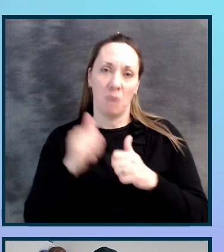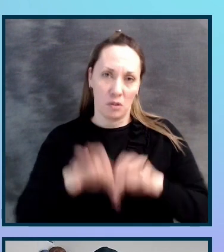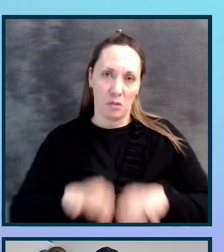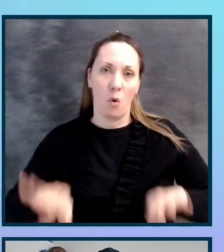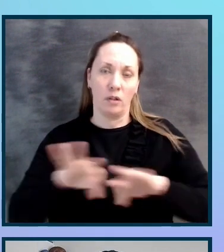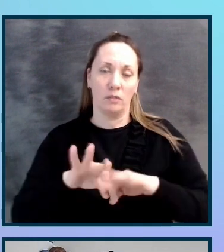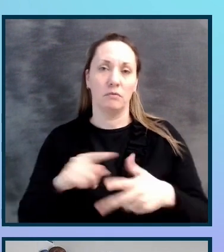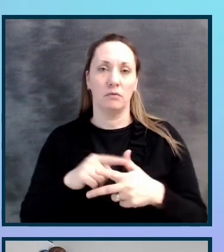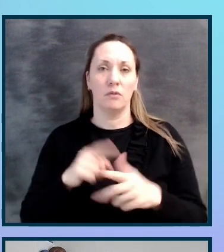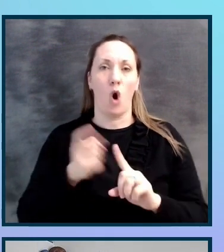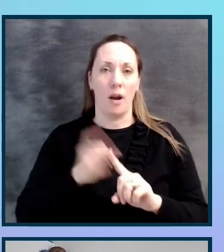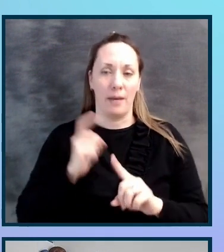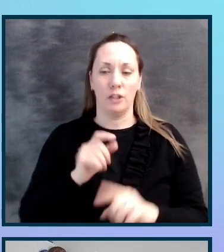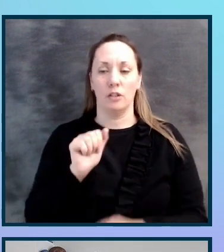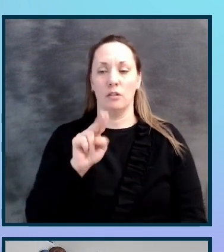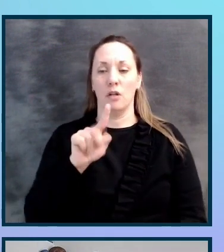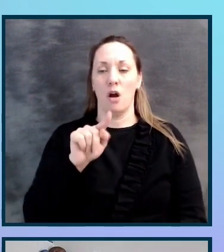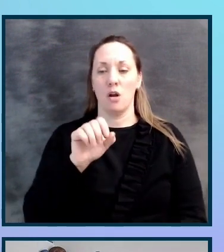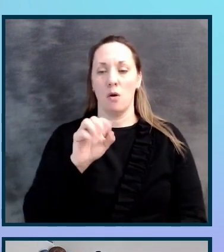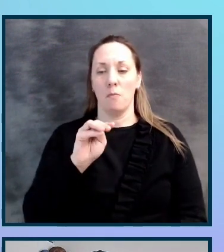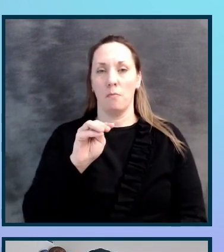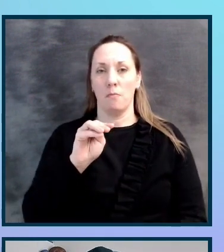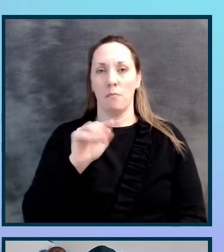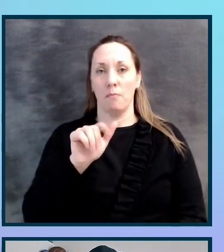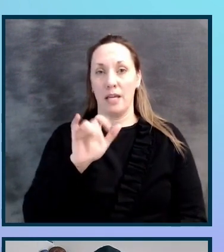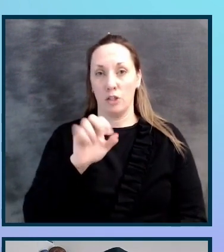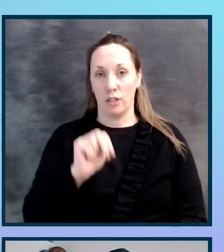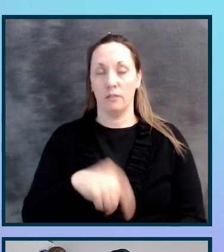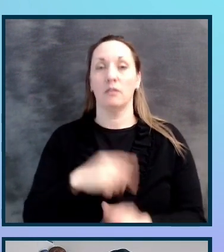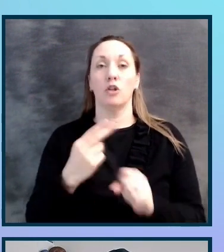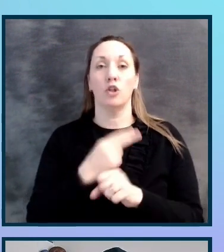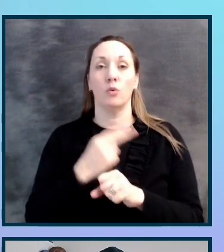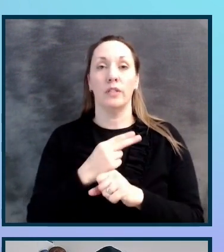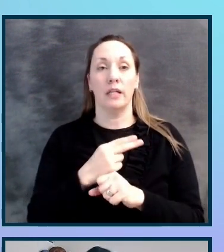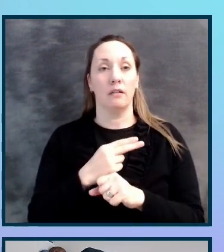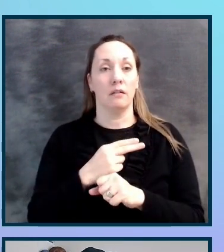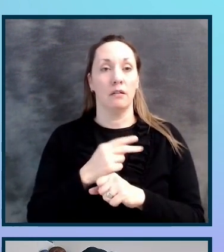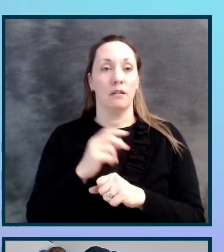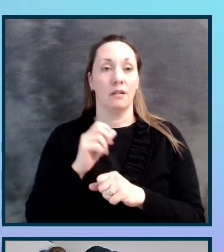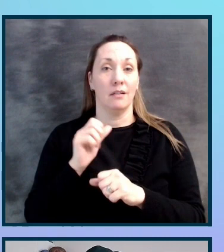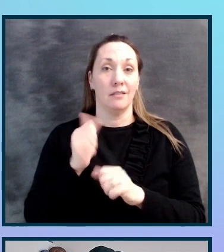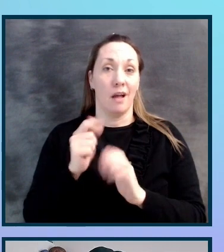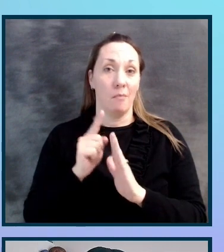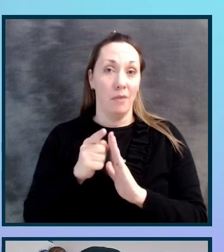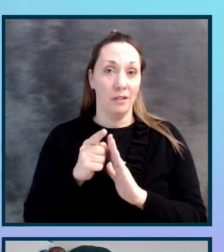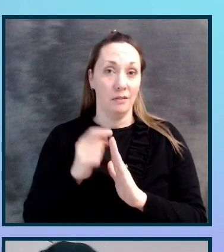Automation, using a 10 minutes a day challenge and keyboard testing.